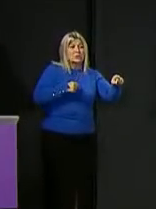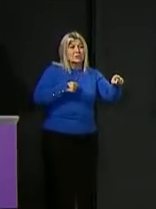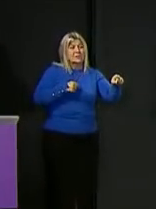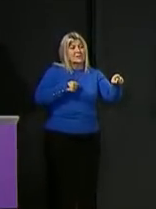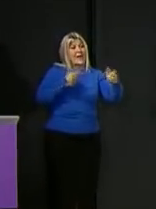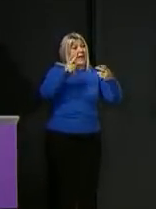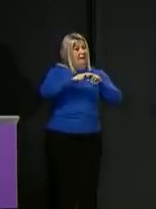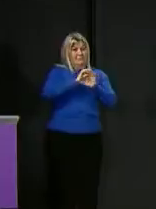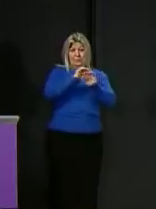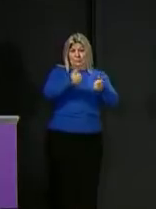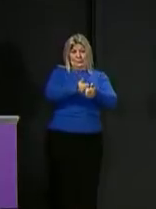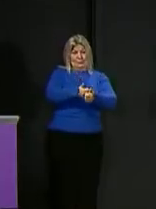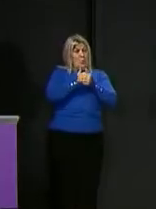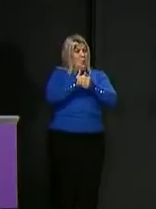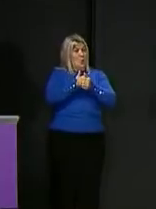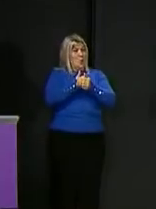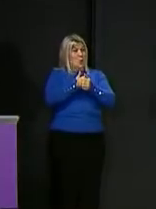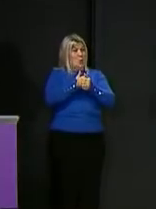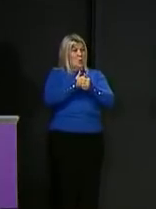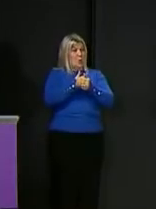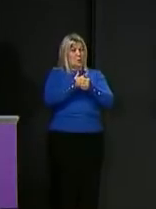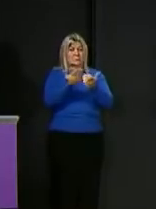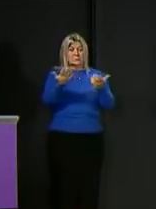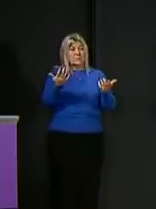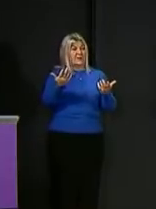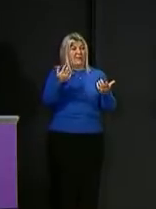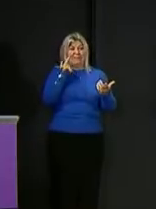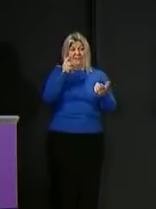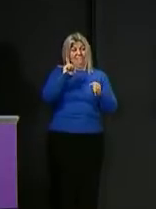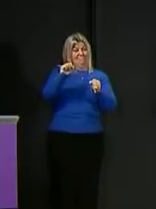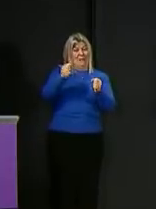any hope for them or, given the figures that you have announced today, are we actually moving